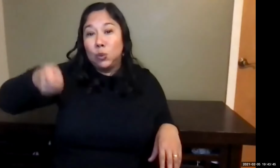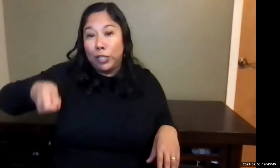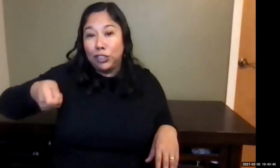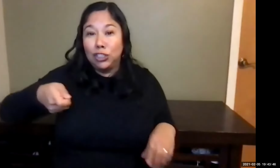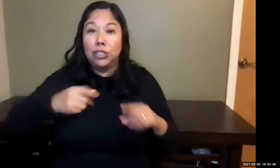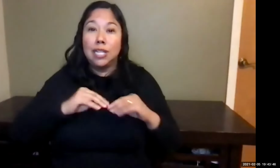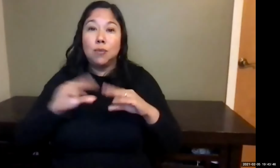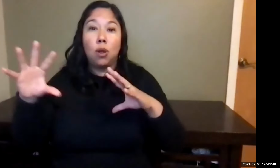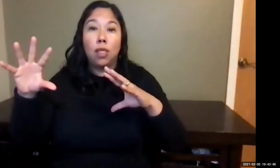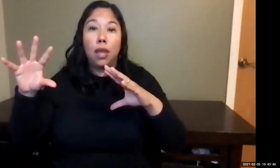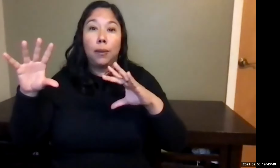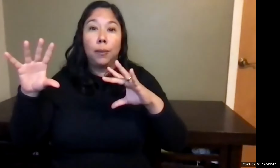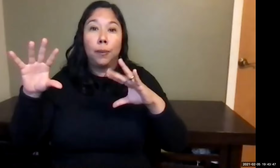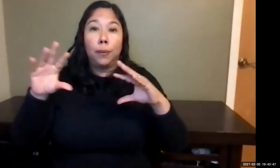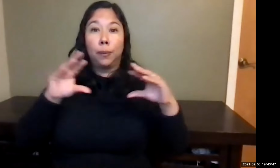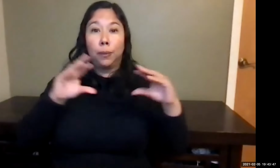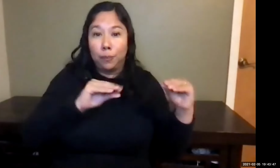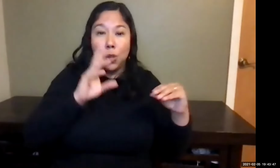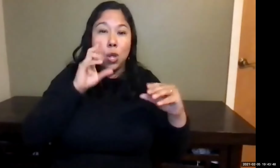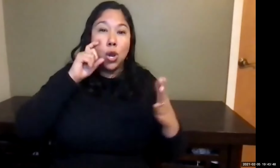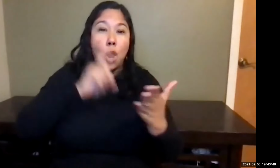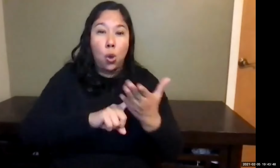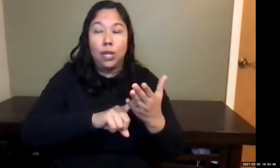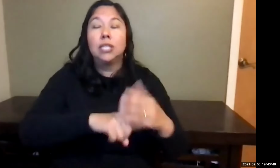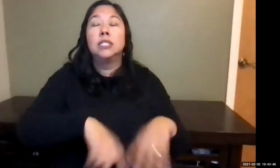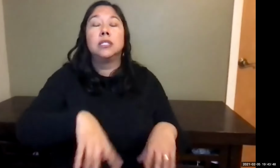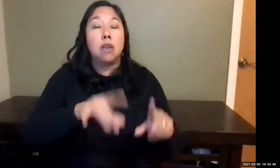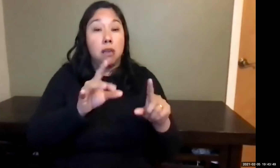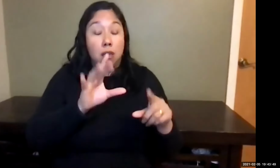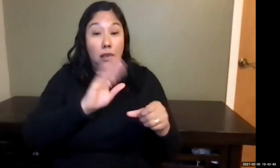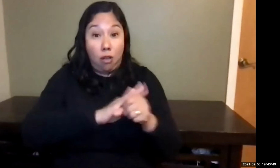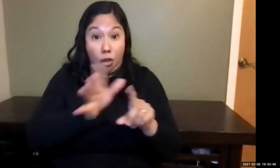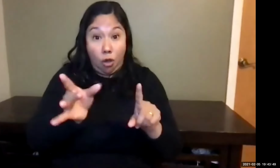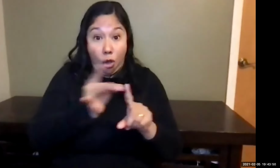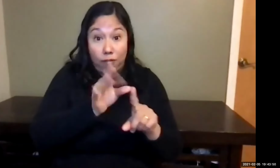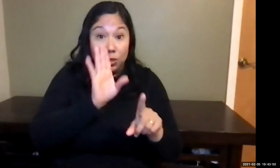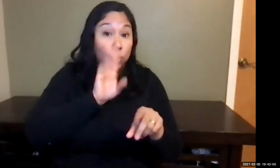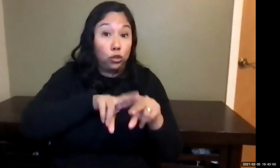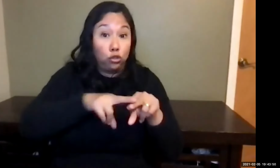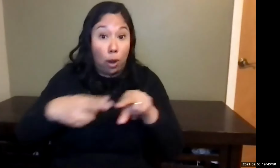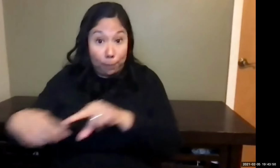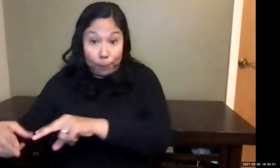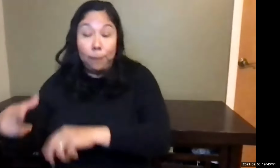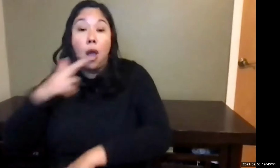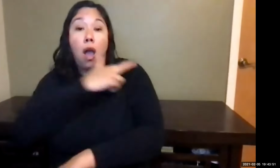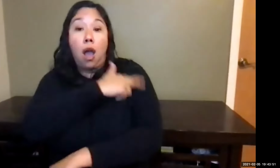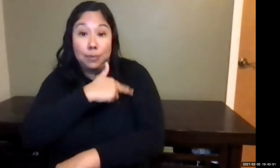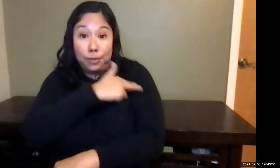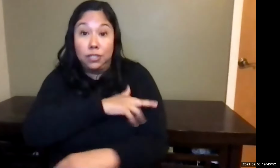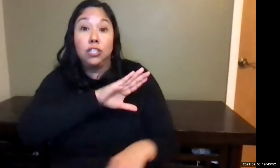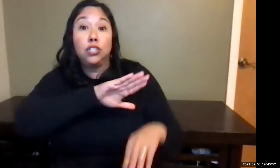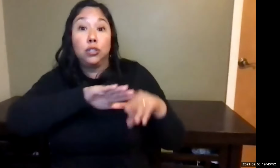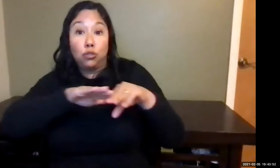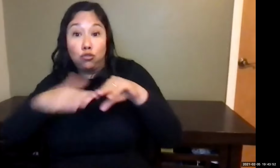the rates of COVID drop, or you’ll see the hospitalizations drop and the deaths drop.